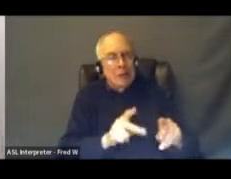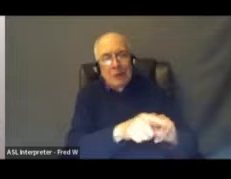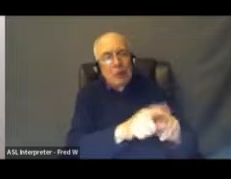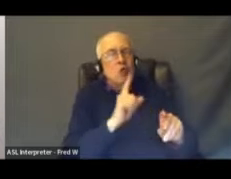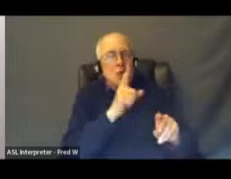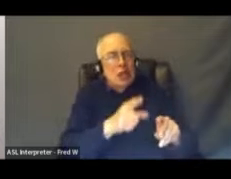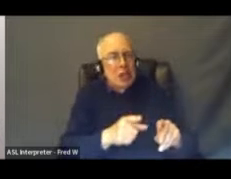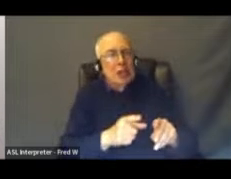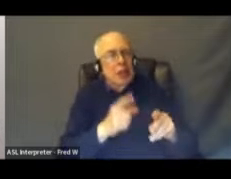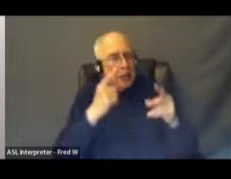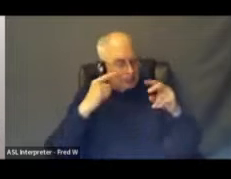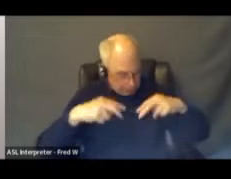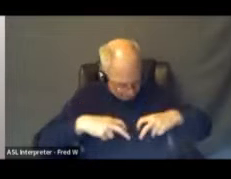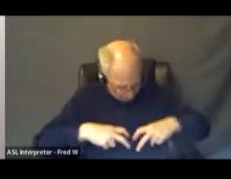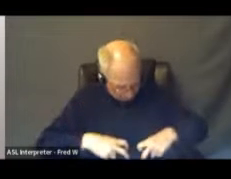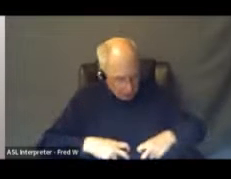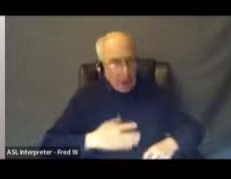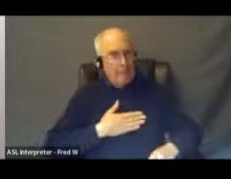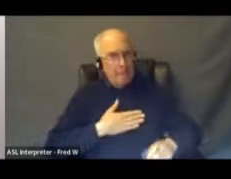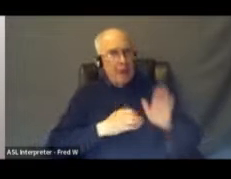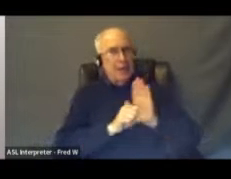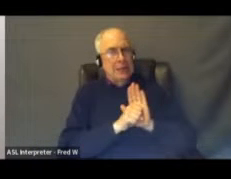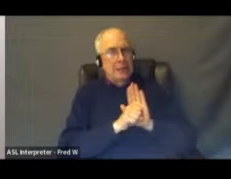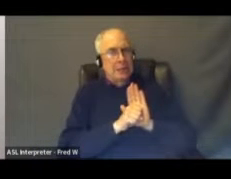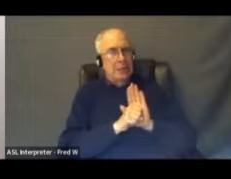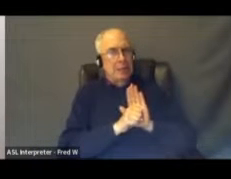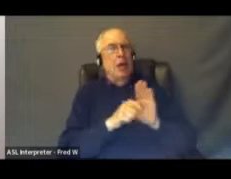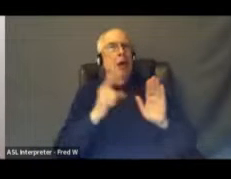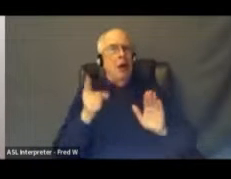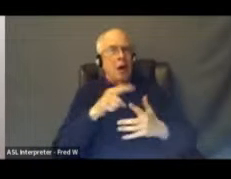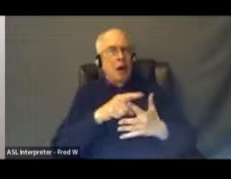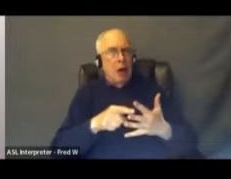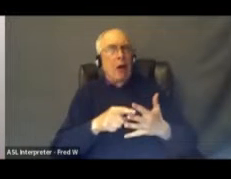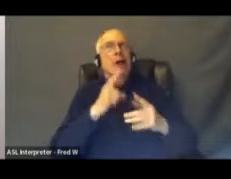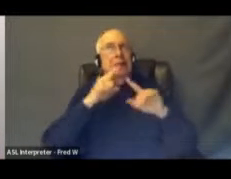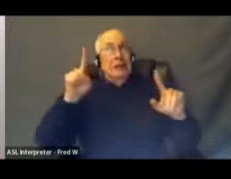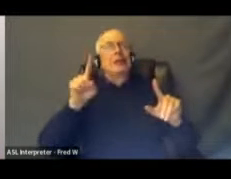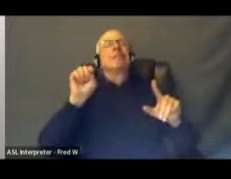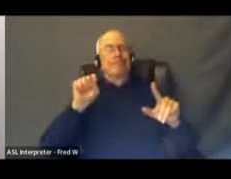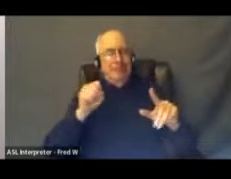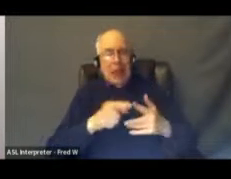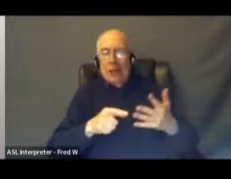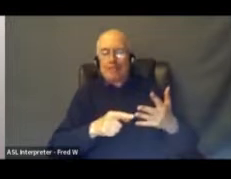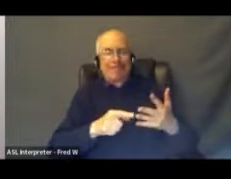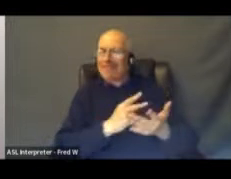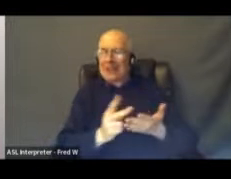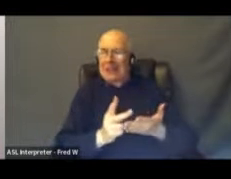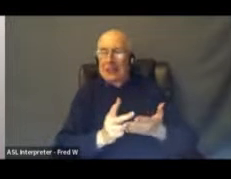works for them and what doesn't. Explaining to a survivor. If you try a technique that I suggest, and it doesn't work, tell me